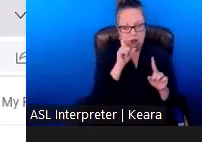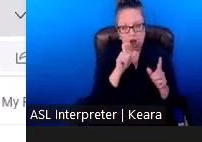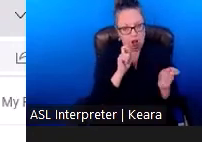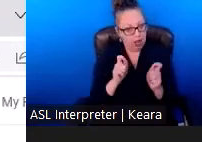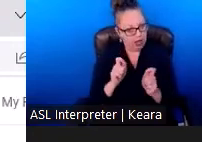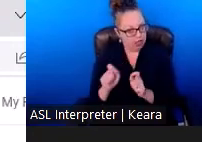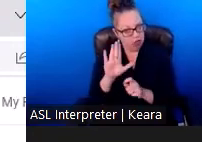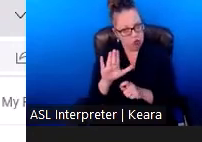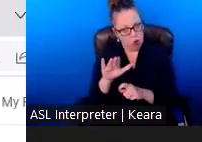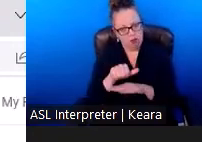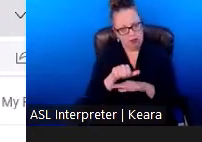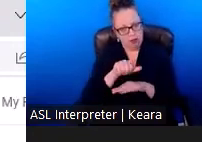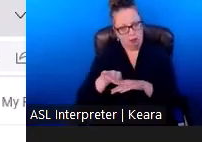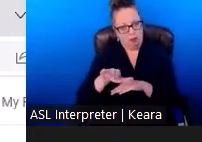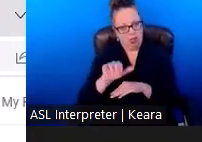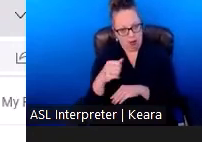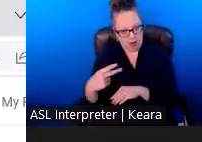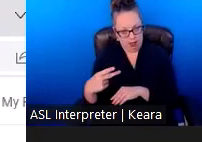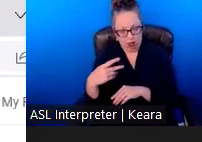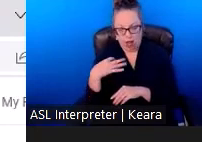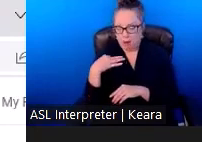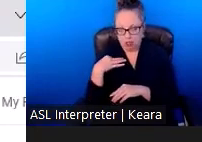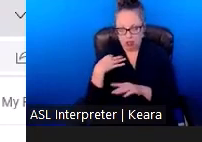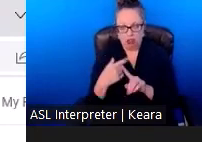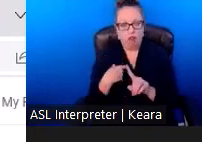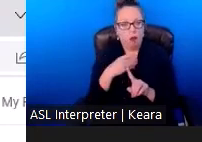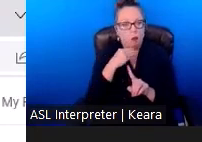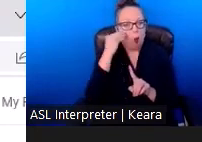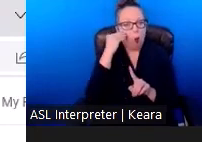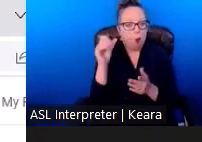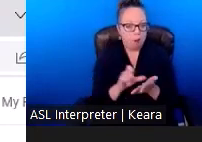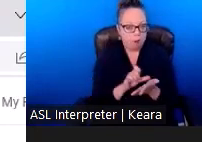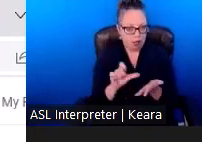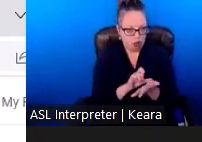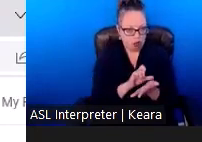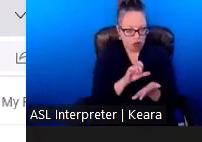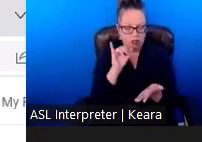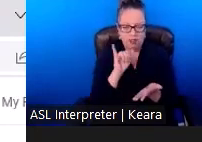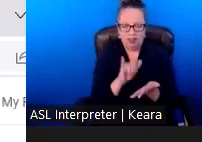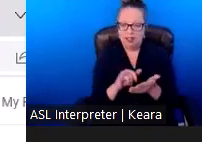application from the home page, which is the landing page where you first arrive after